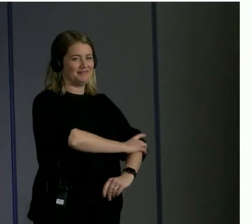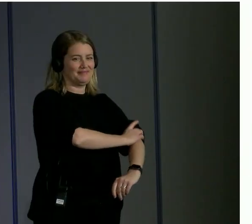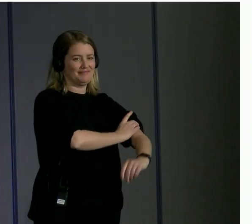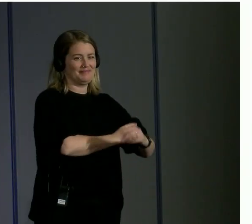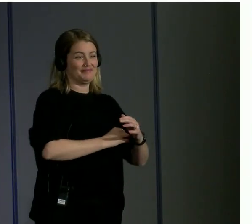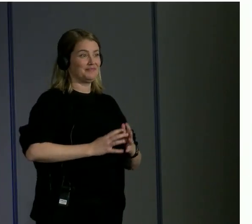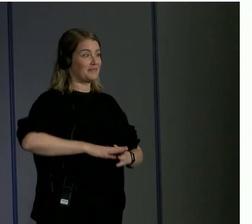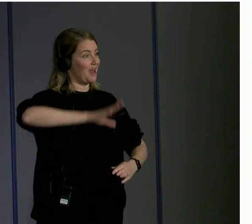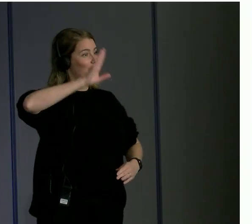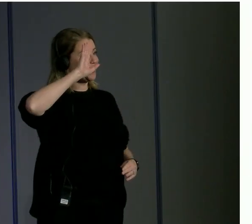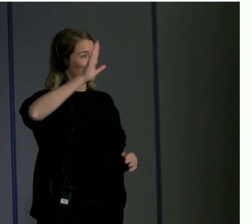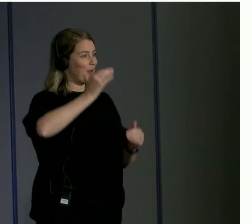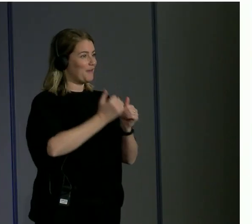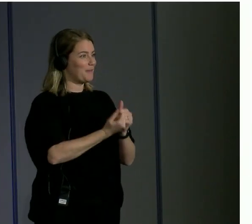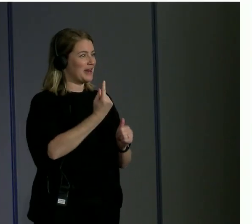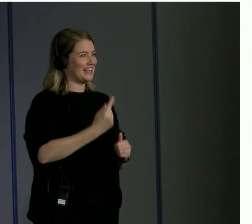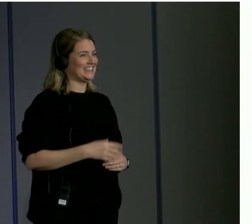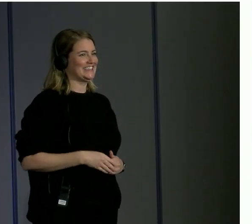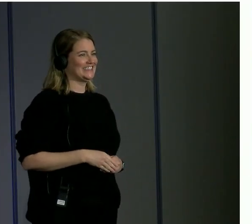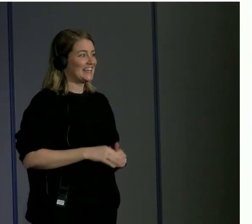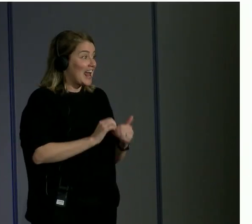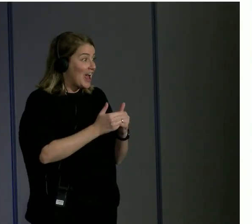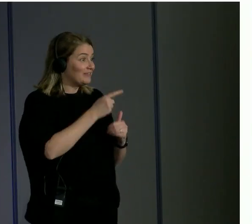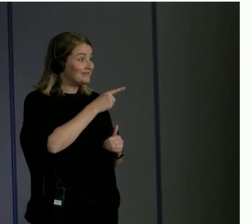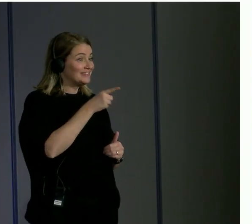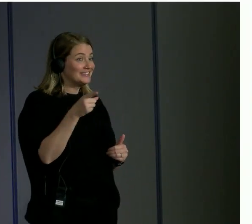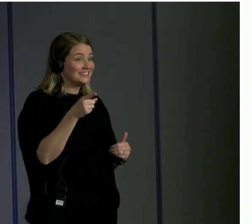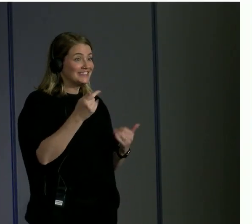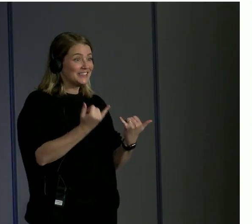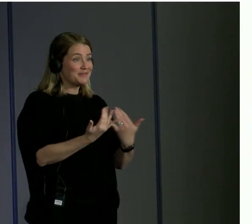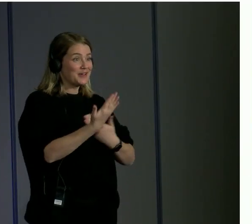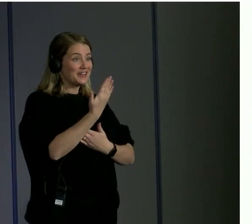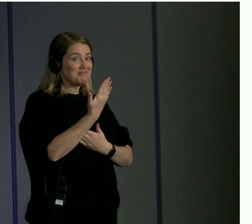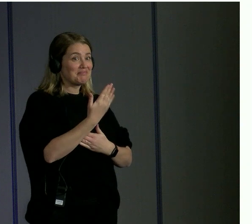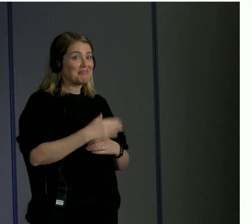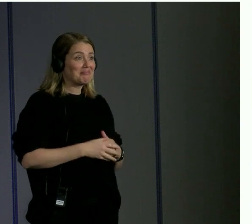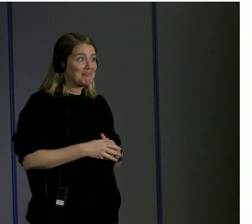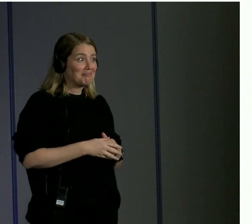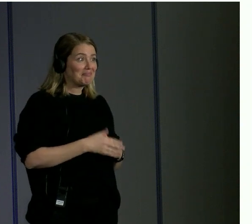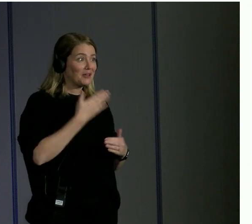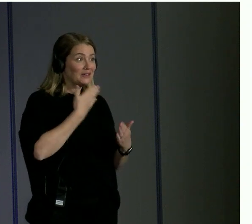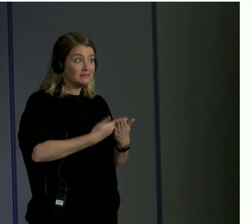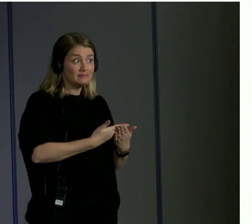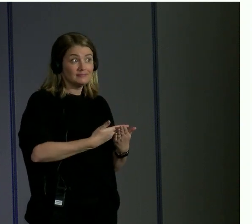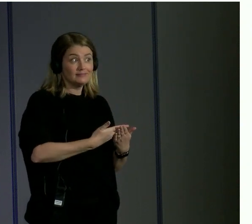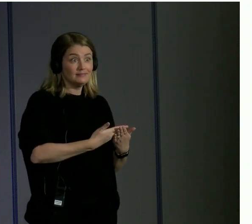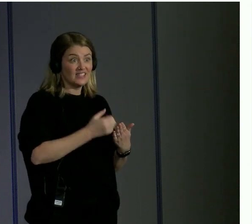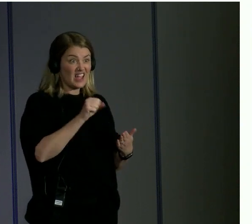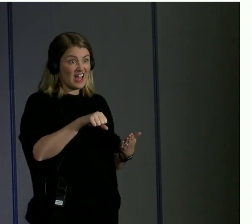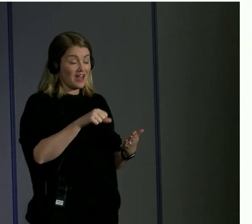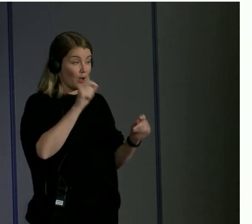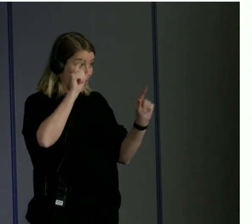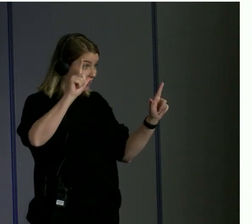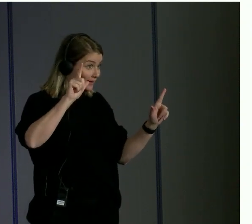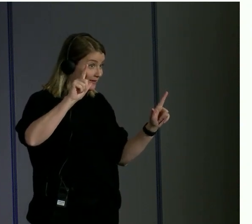Hello, everybody. How are we doing this morning? Good? Yeah, we're awake? Awake,